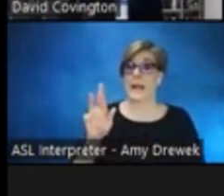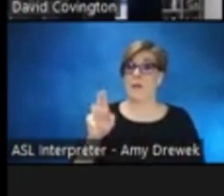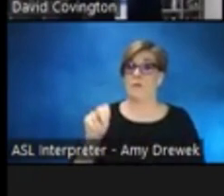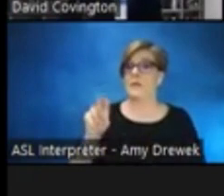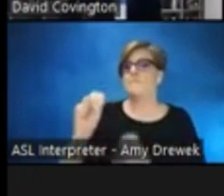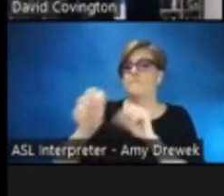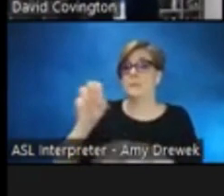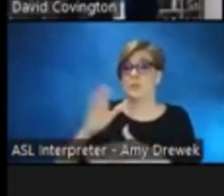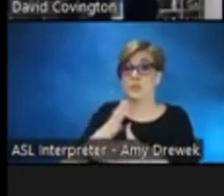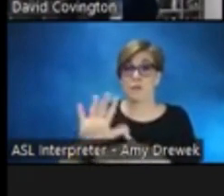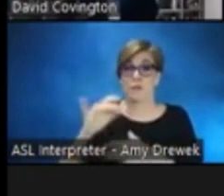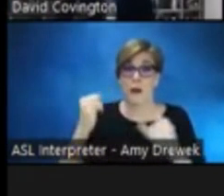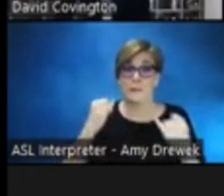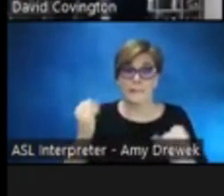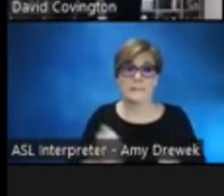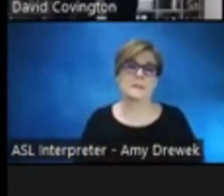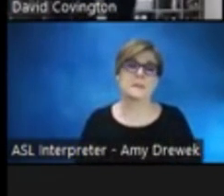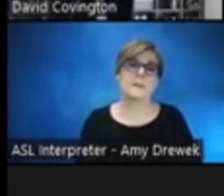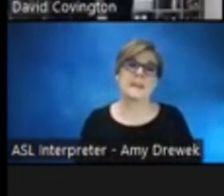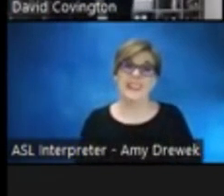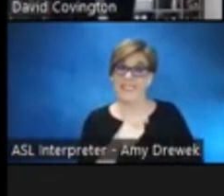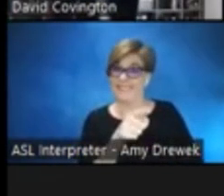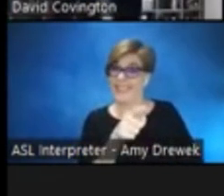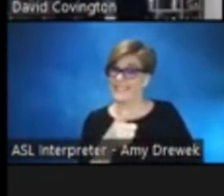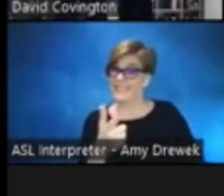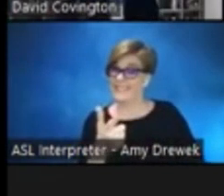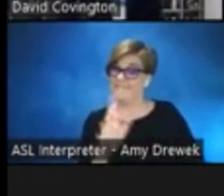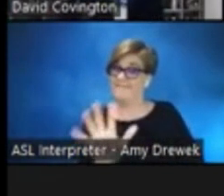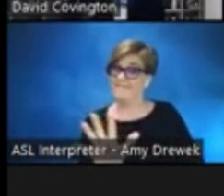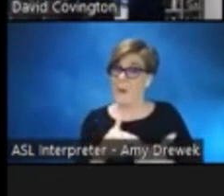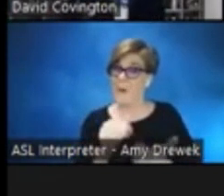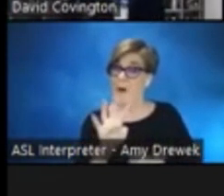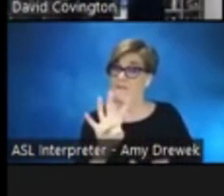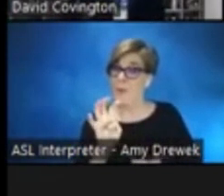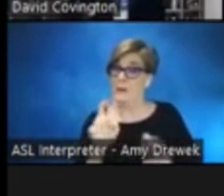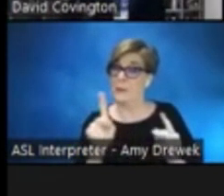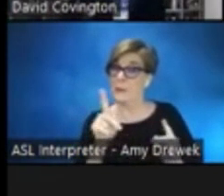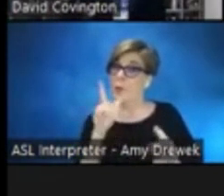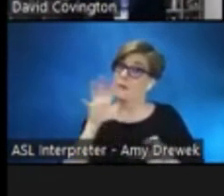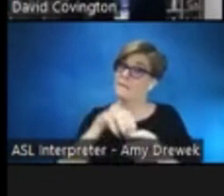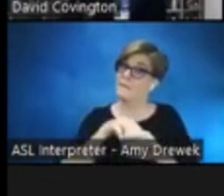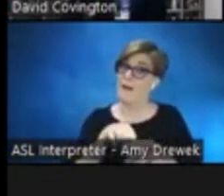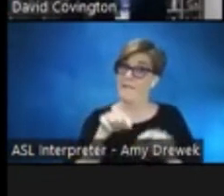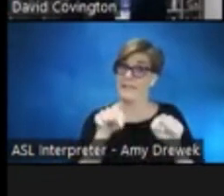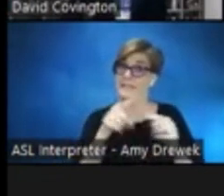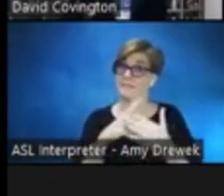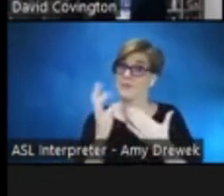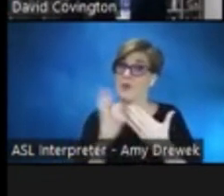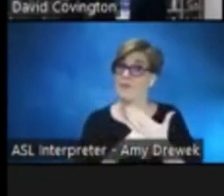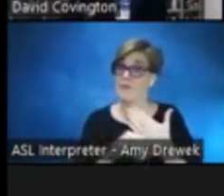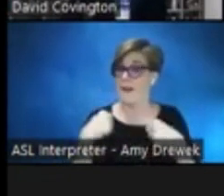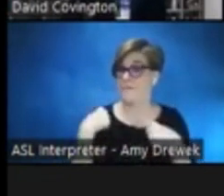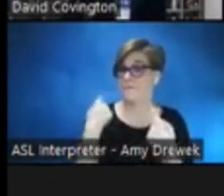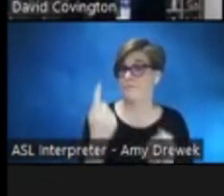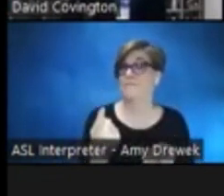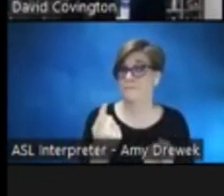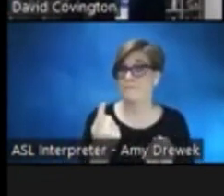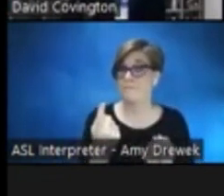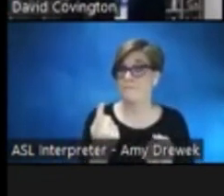THIS IS A VIEW OF THE NEARLY 400 PEOPLE WHO HAVE BEEN PART OF THE PROGRAM OVER THE COURSE OF THE LAST NEARLY 150